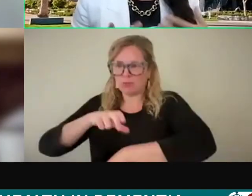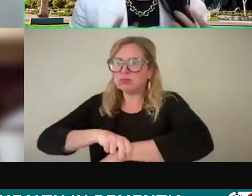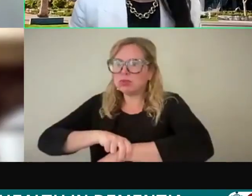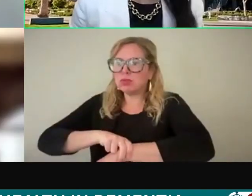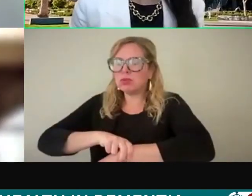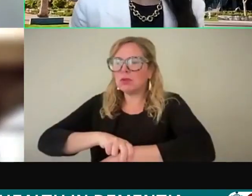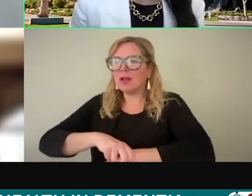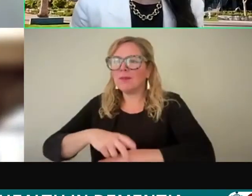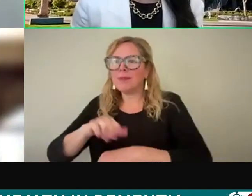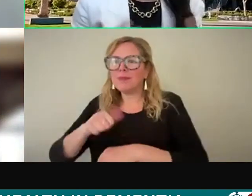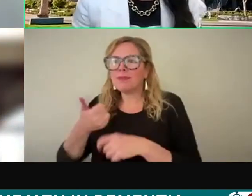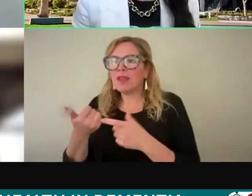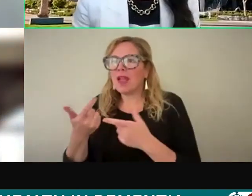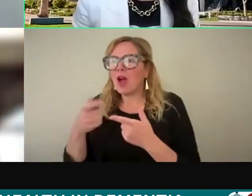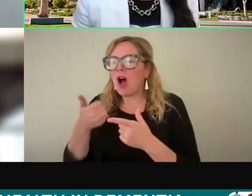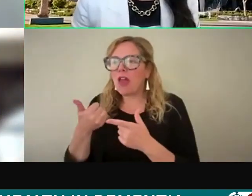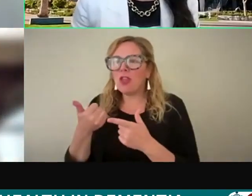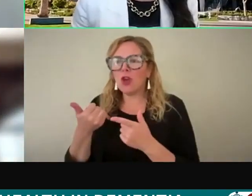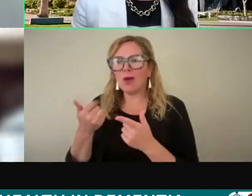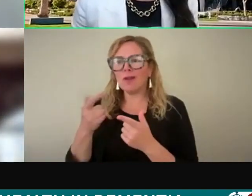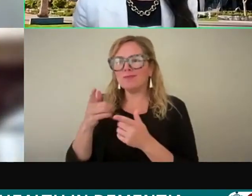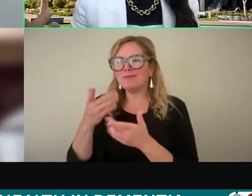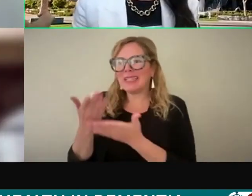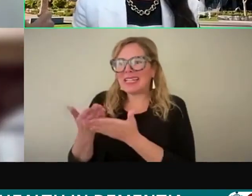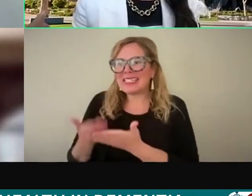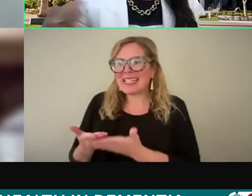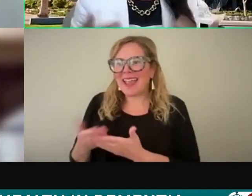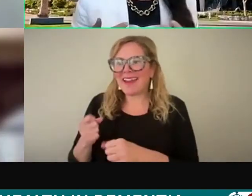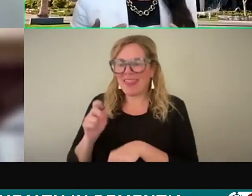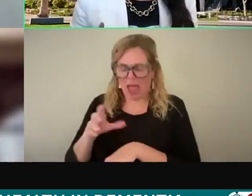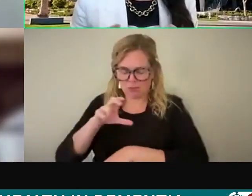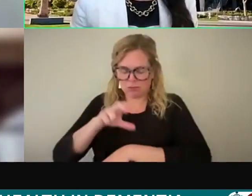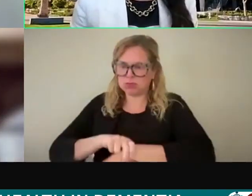mobility data, all of that information that can contribute to understanding someone's